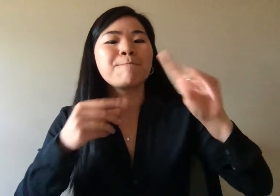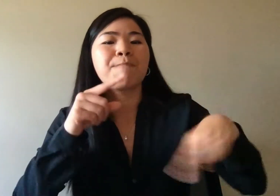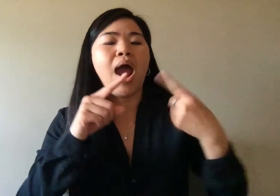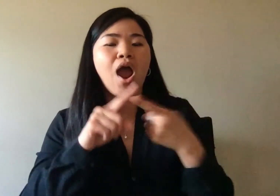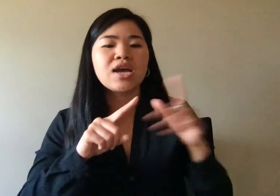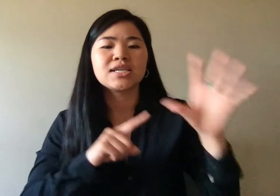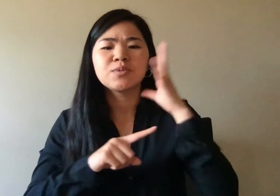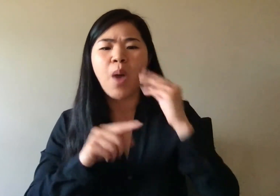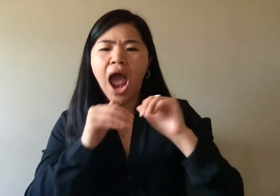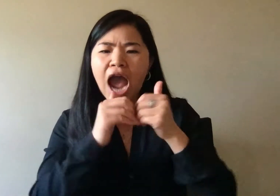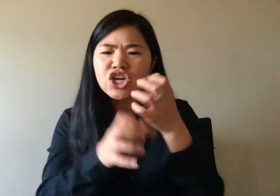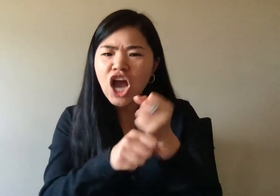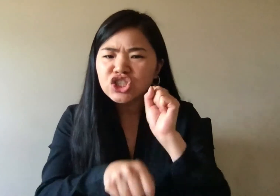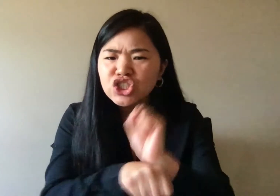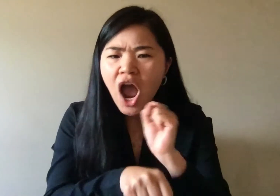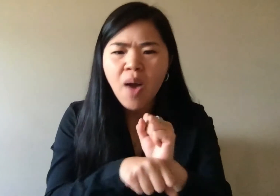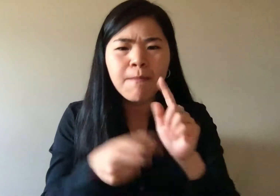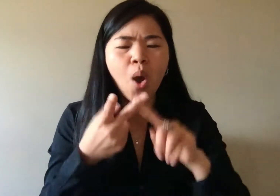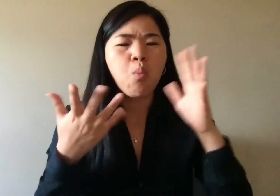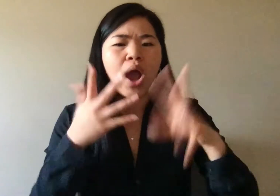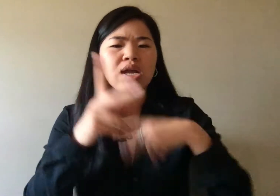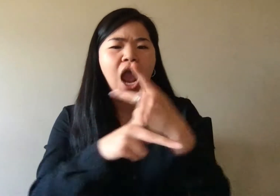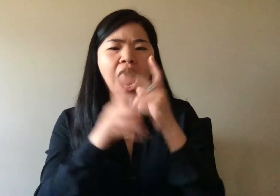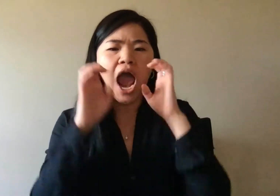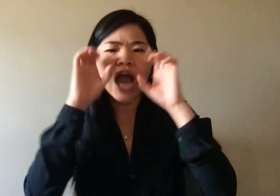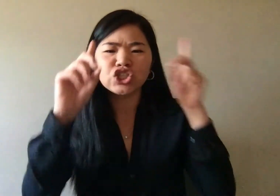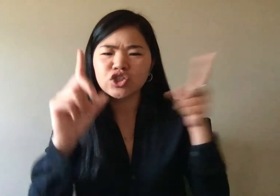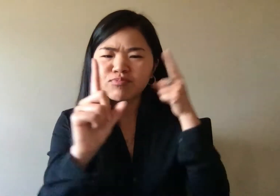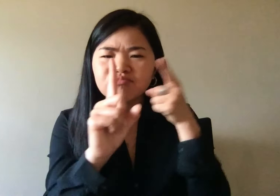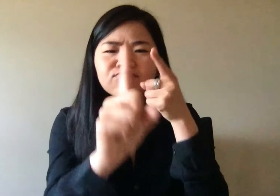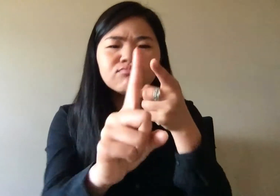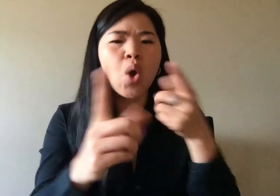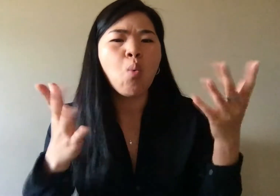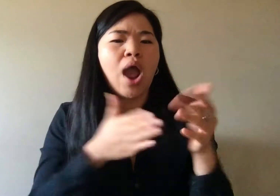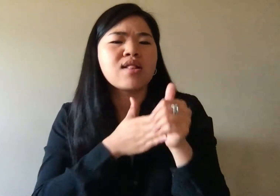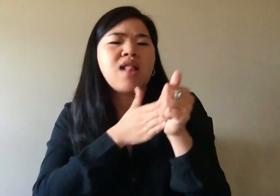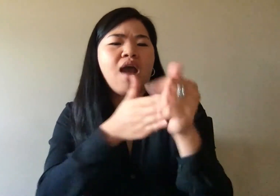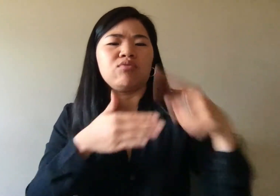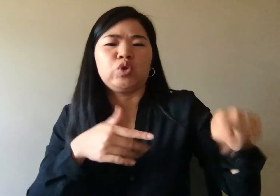who will tell you their stories - how they got their job, what kind of education they pursued, what lead them